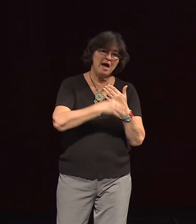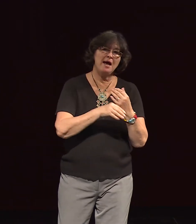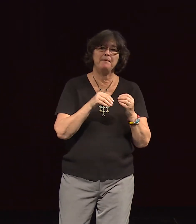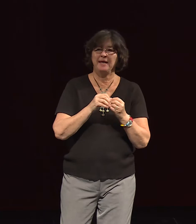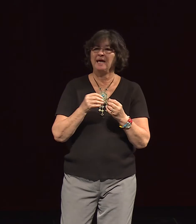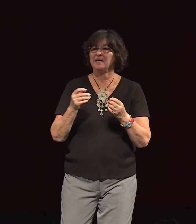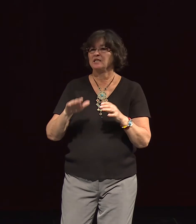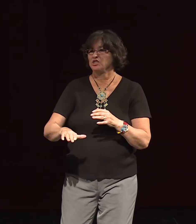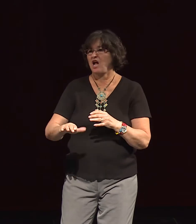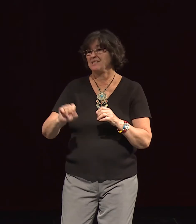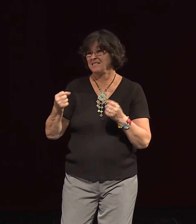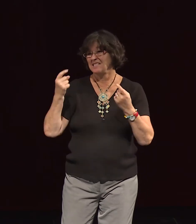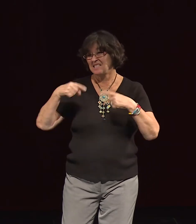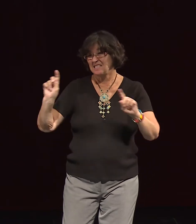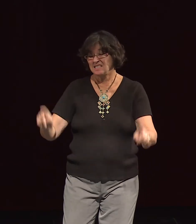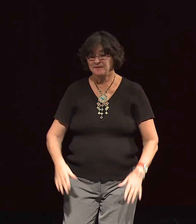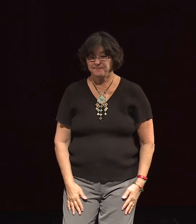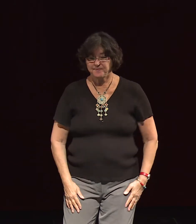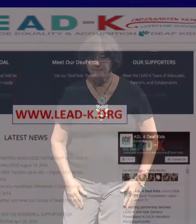to help their children succeed.